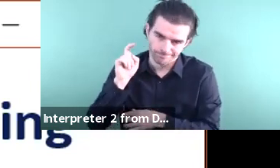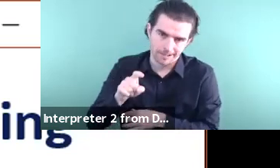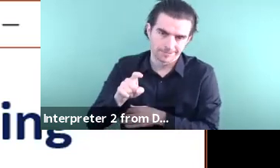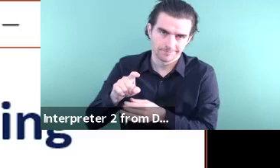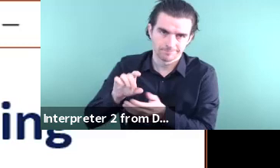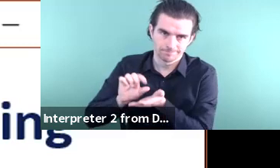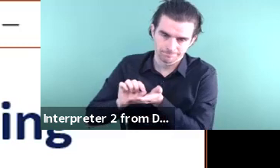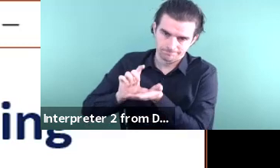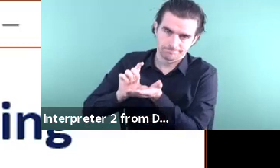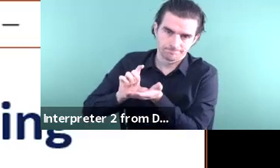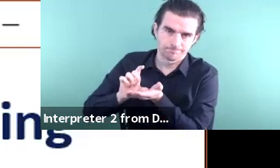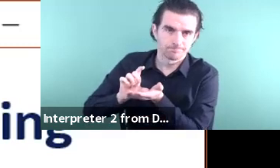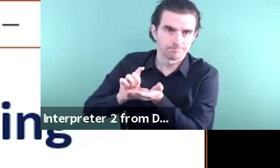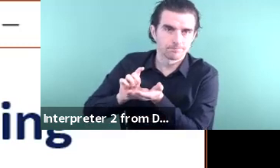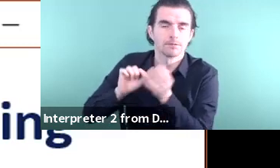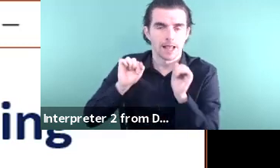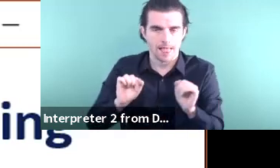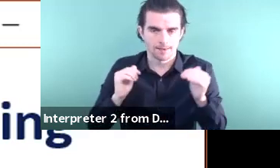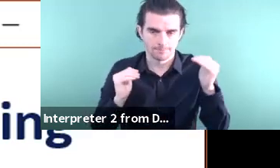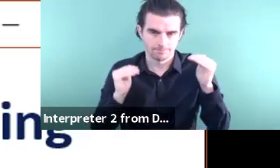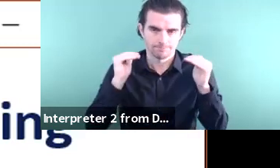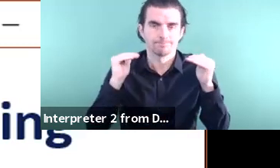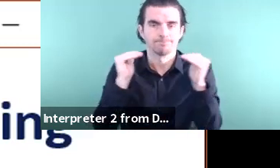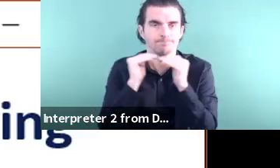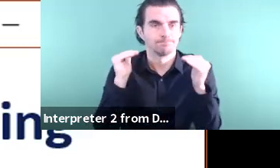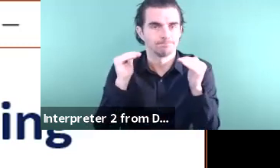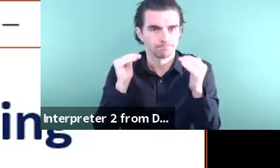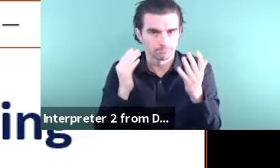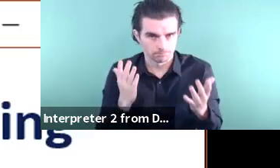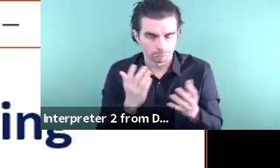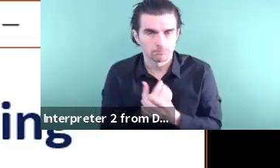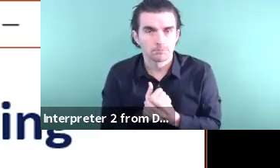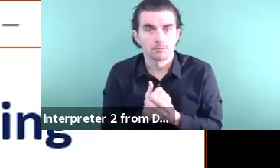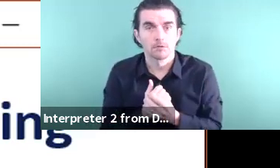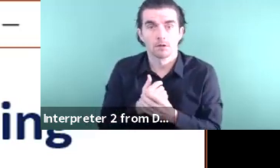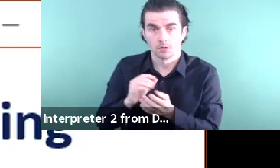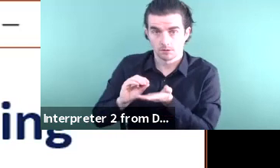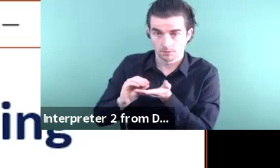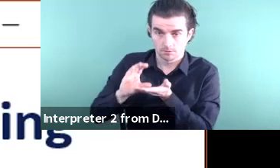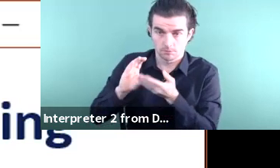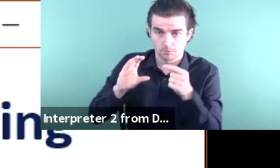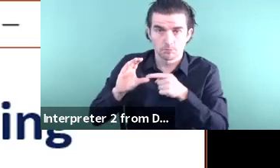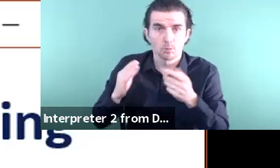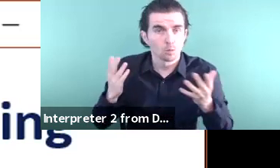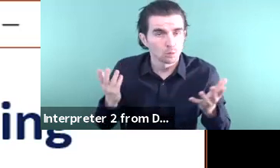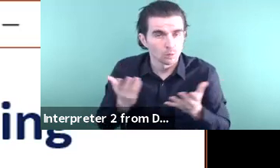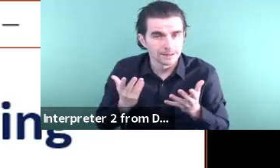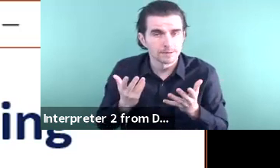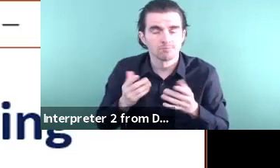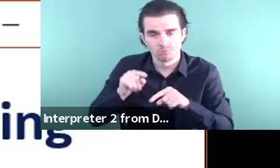and so on which means that in every country, the calculation of this extra cost need to be